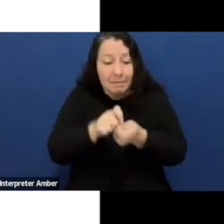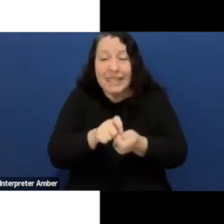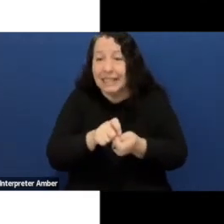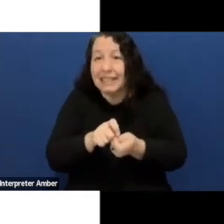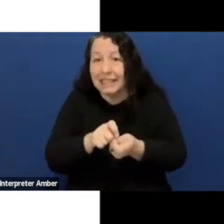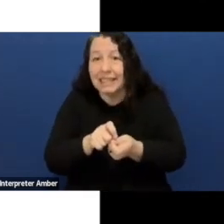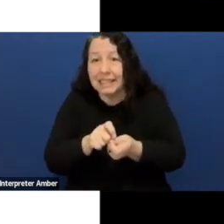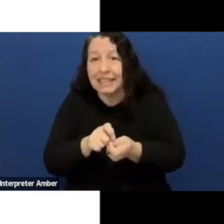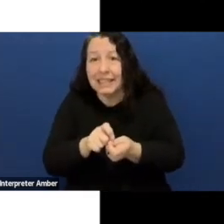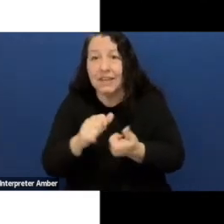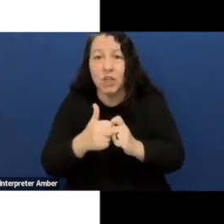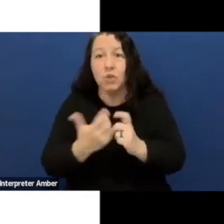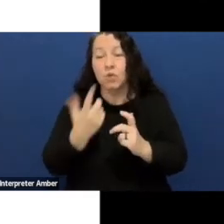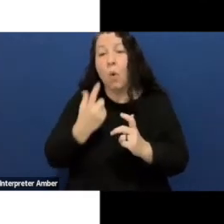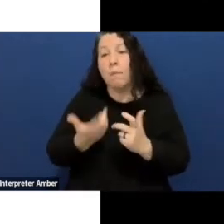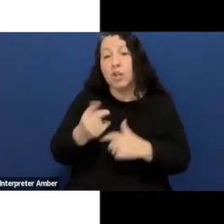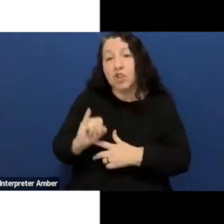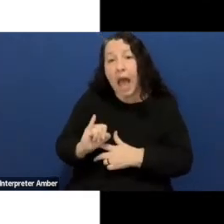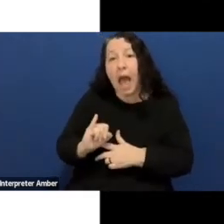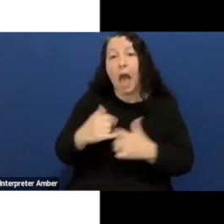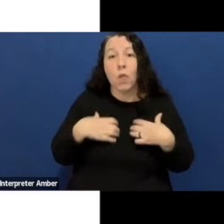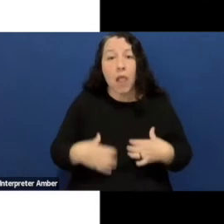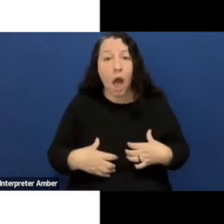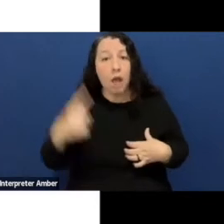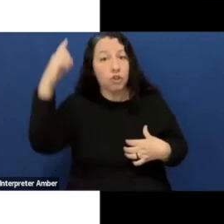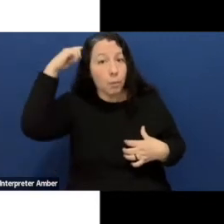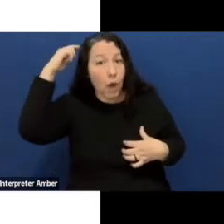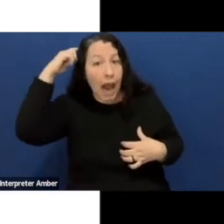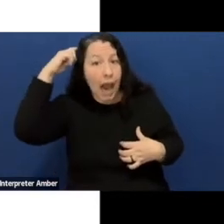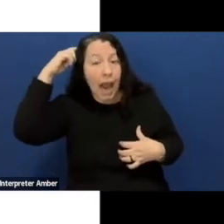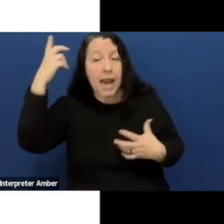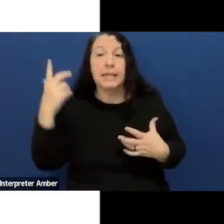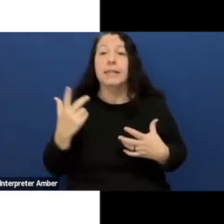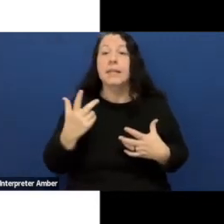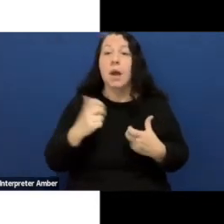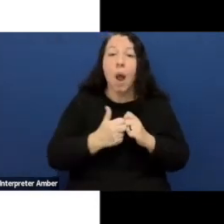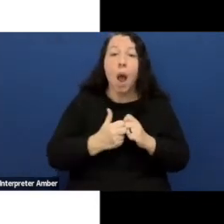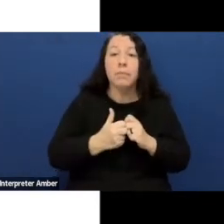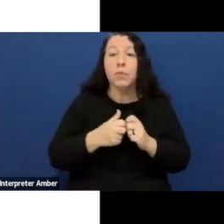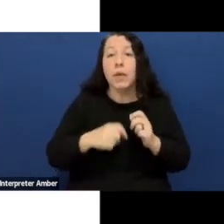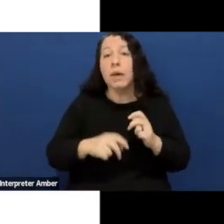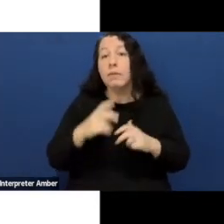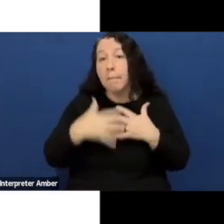different things like inflammation in a person's body, inflammation in their specific tissues